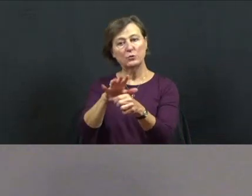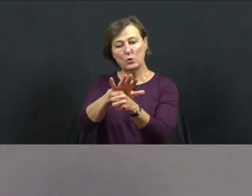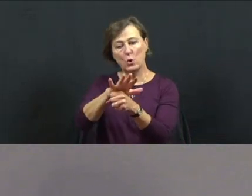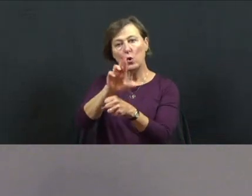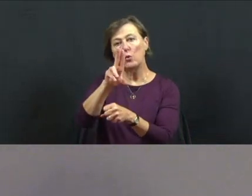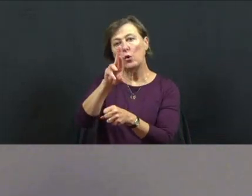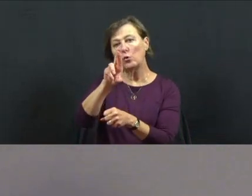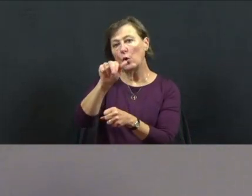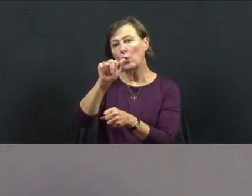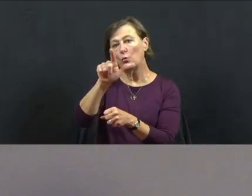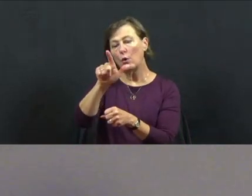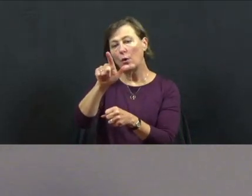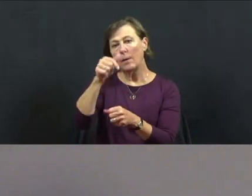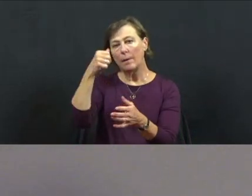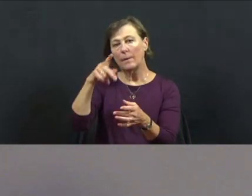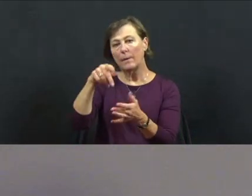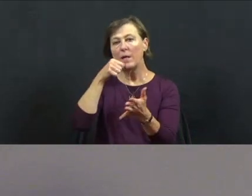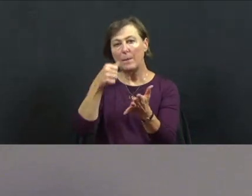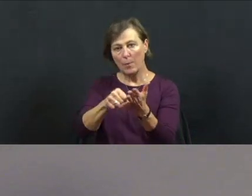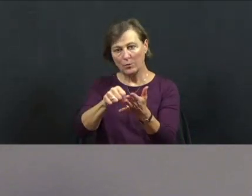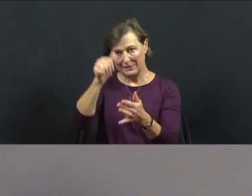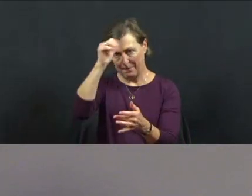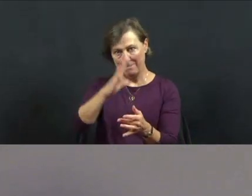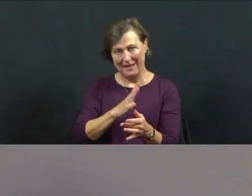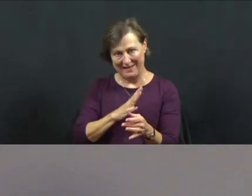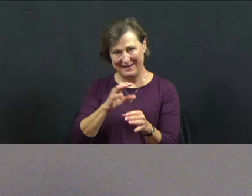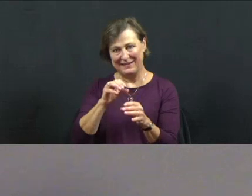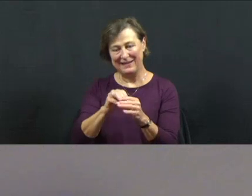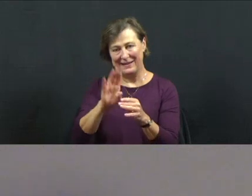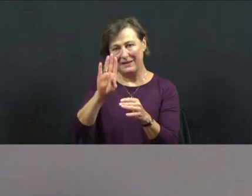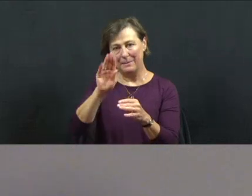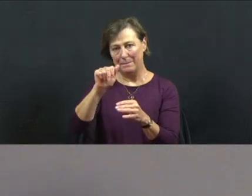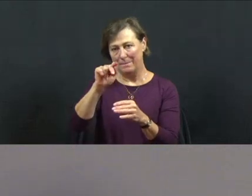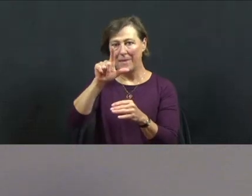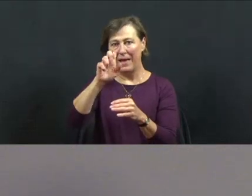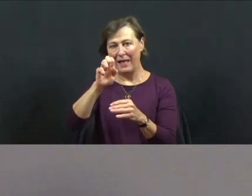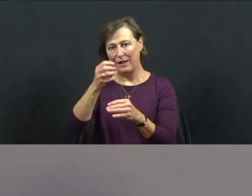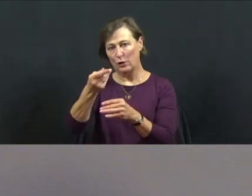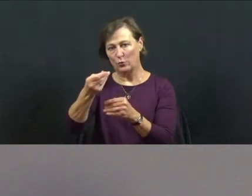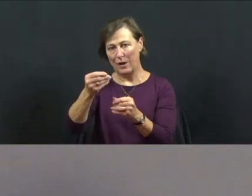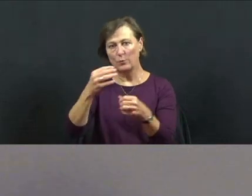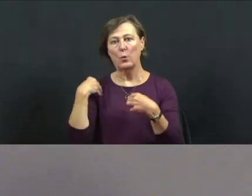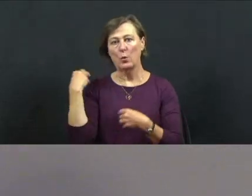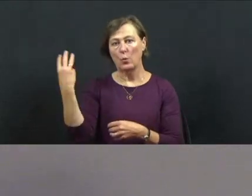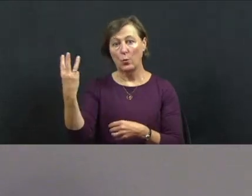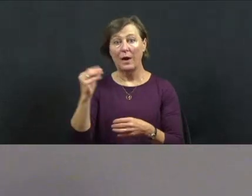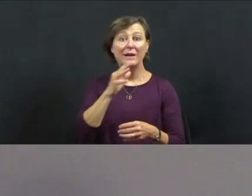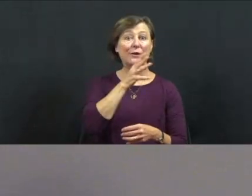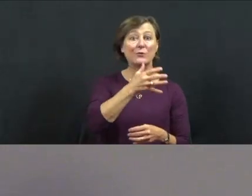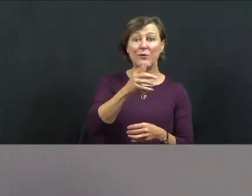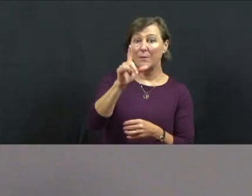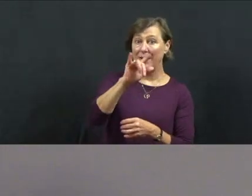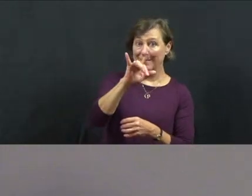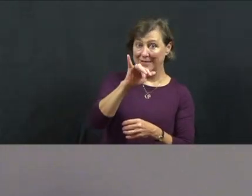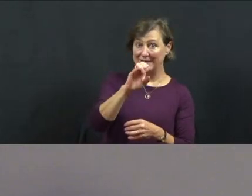in Battleground, Washington, and Grandma Lizzie, who had borne 12 children,